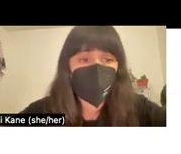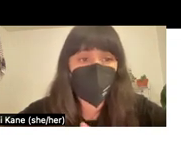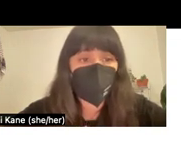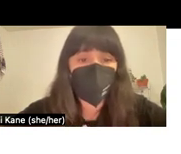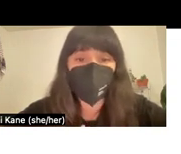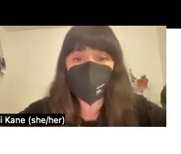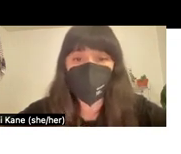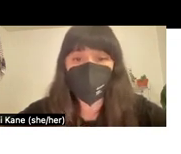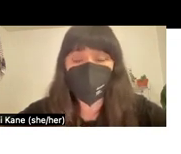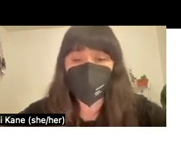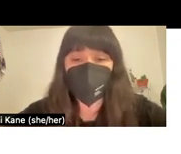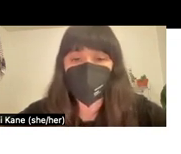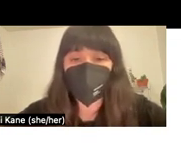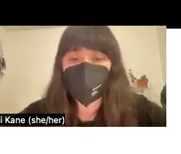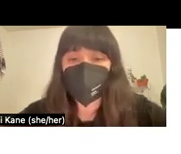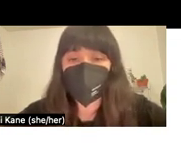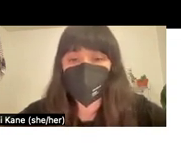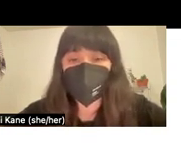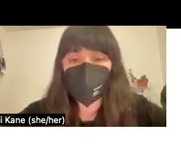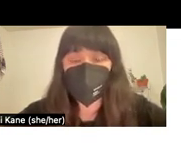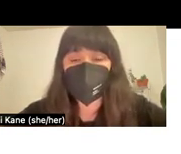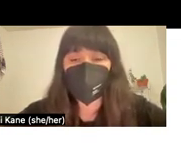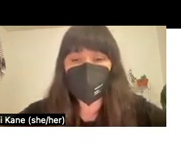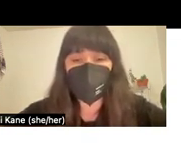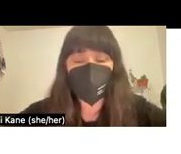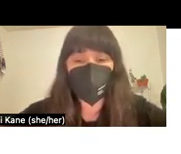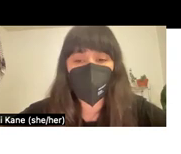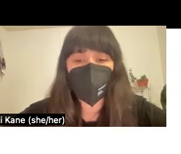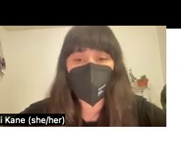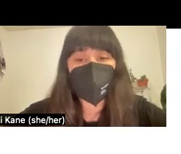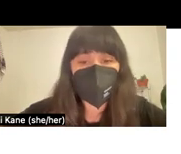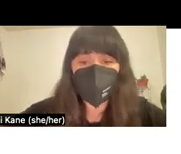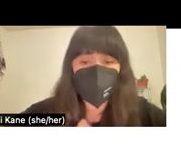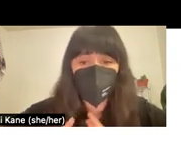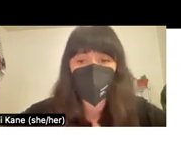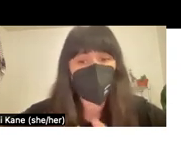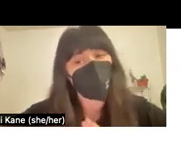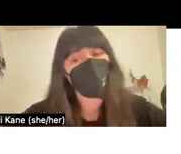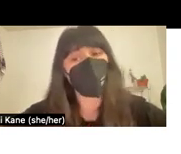a lot of information um but the great news is that we um our organization is doing a collaboration on